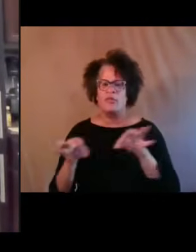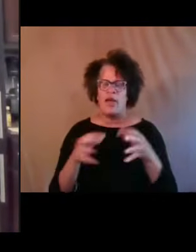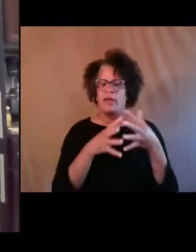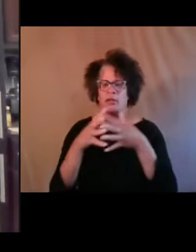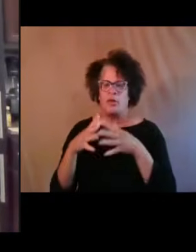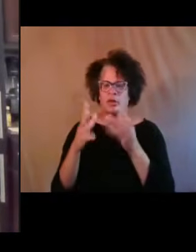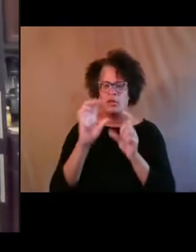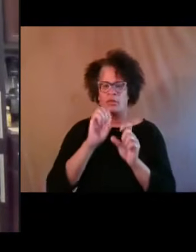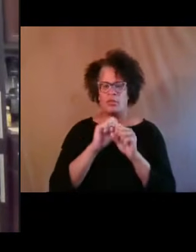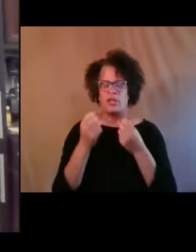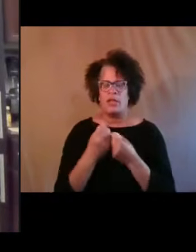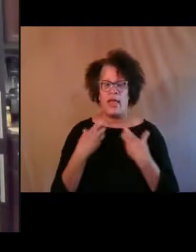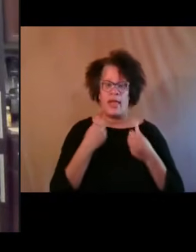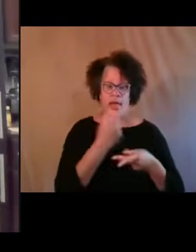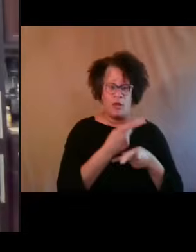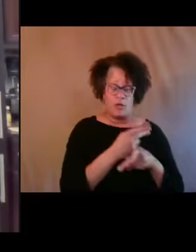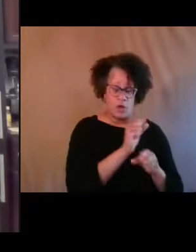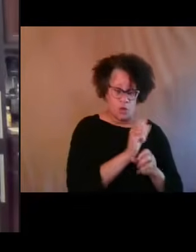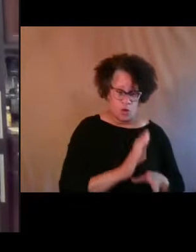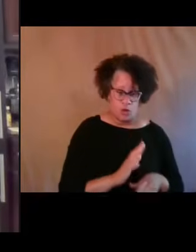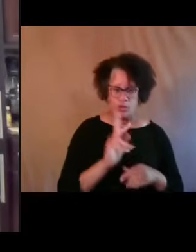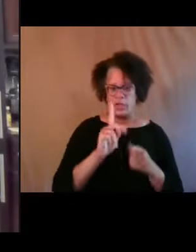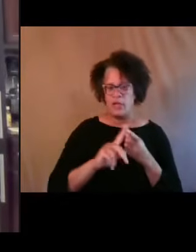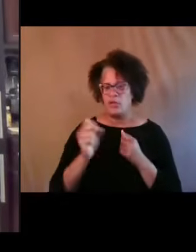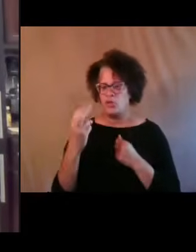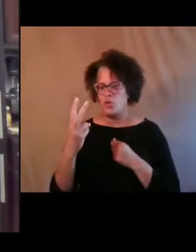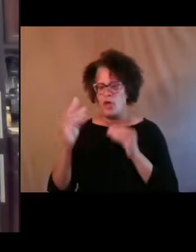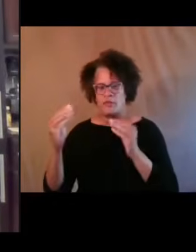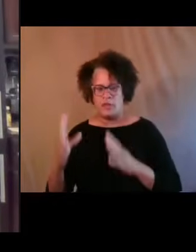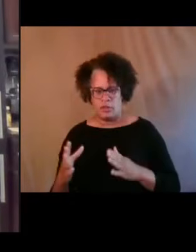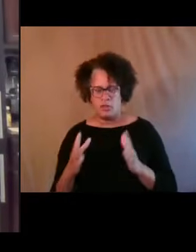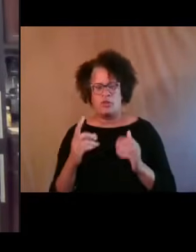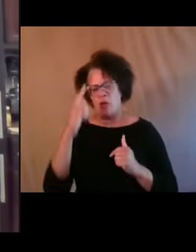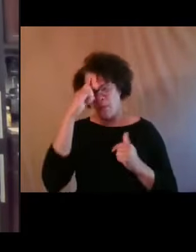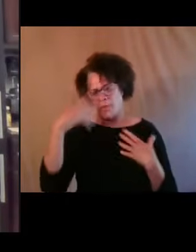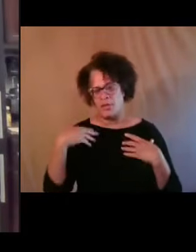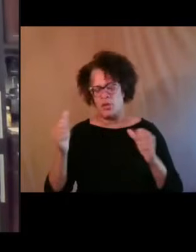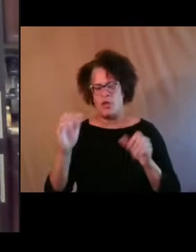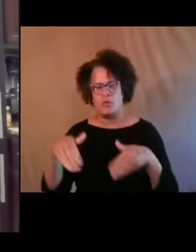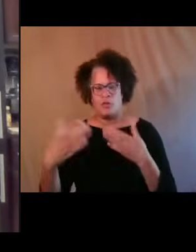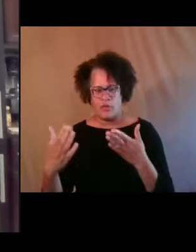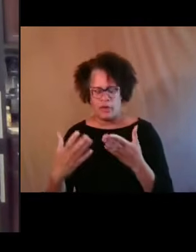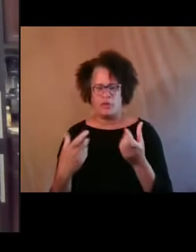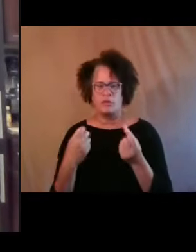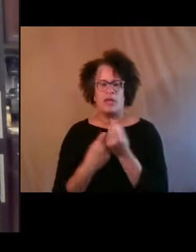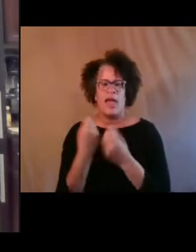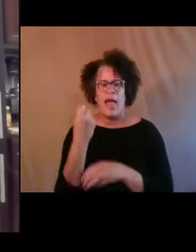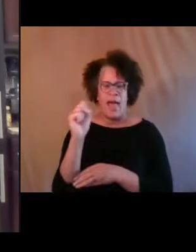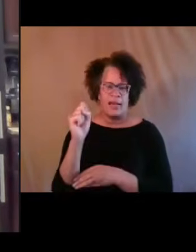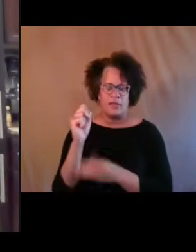healthcare workers, K-12 teachers, mental health providers, activists, and journalists. As always,